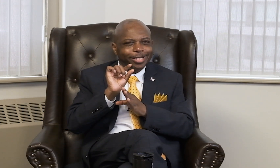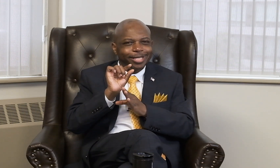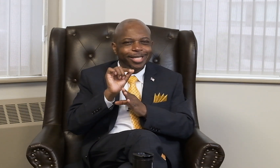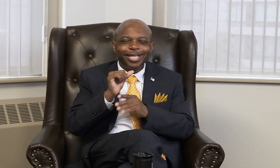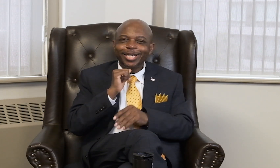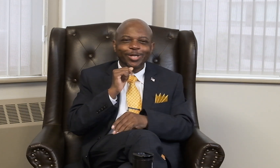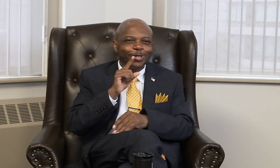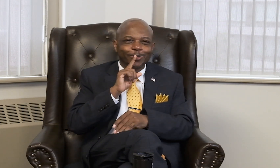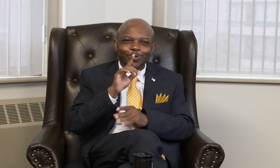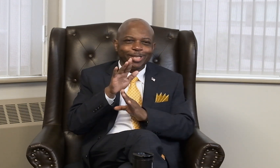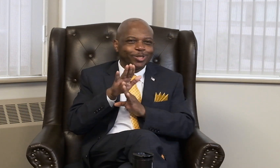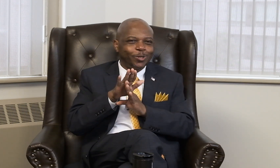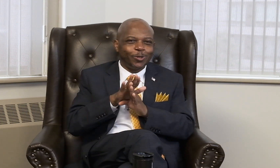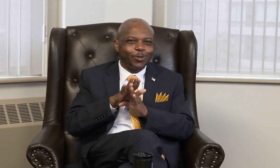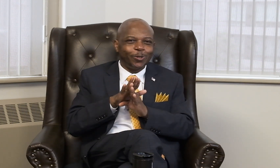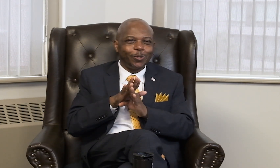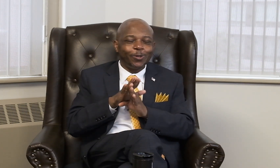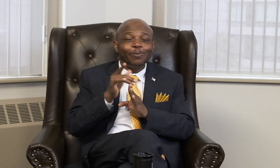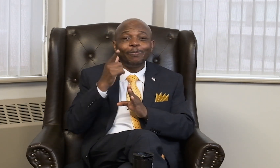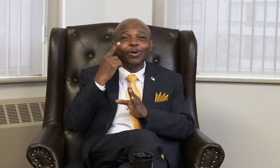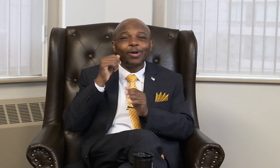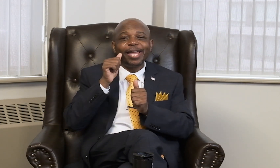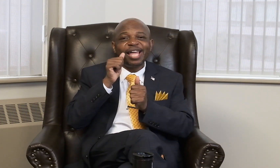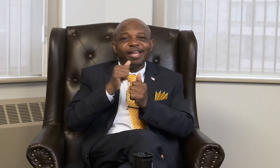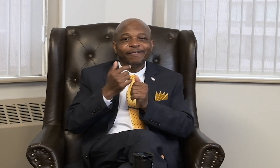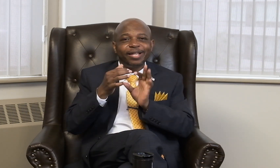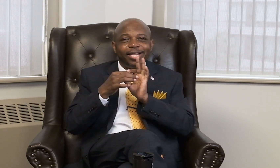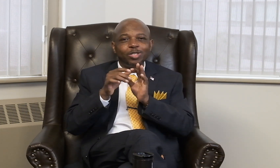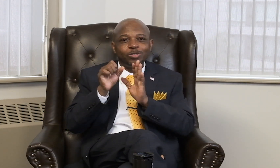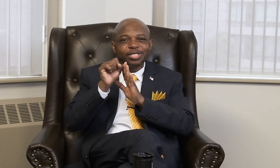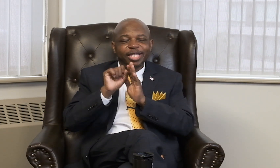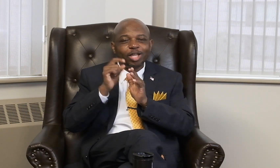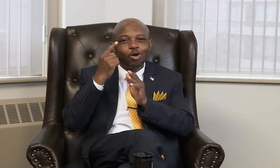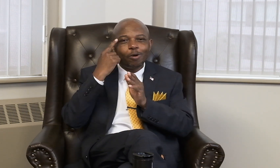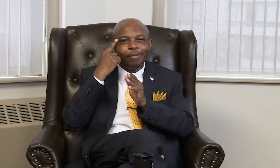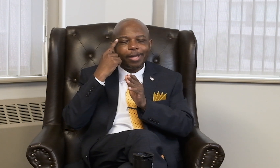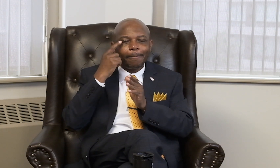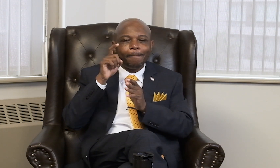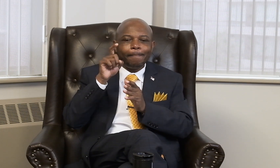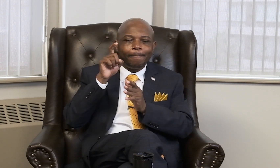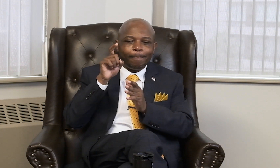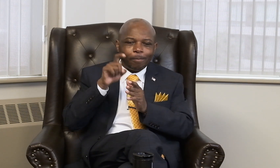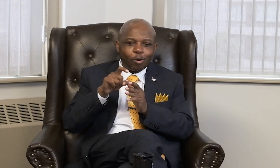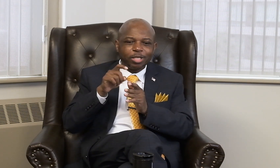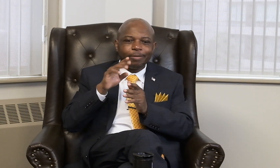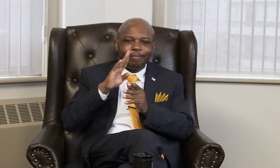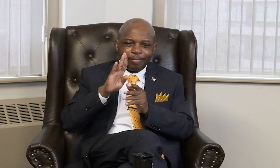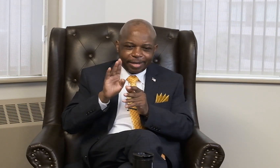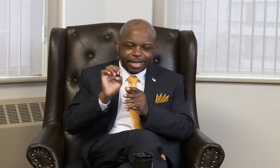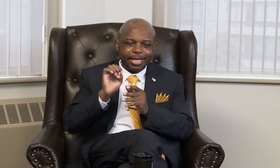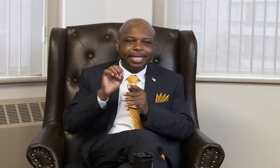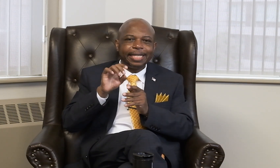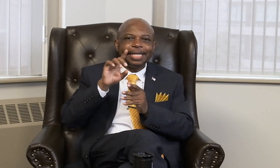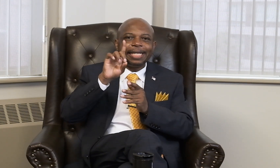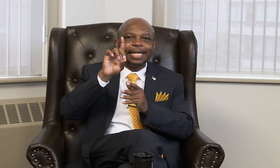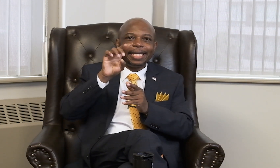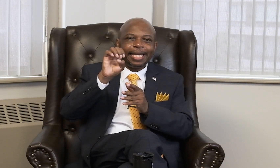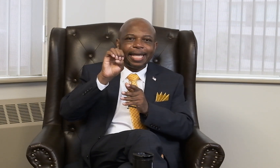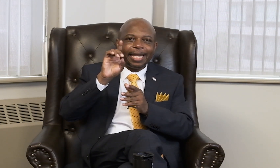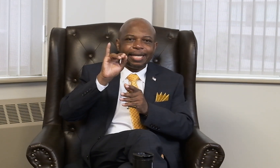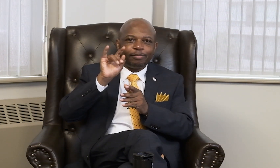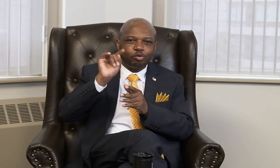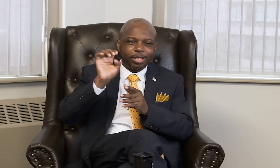but it’s not slow. Everything is tied to the government and its deliberate and